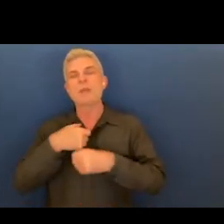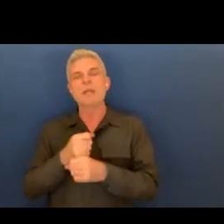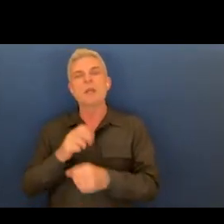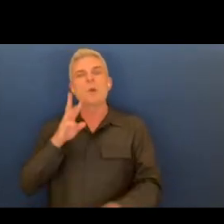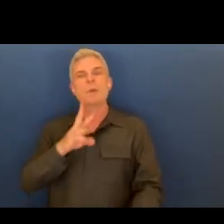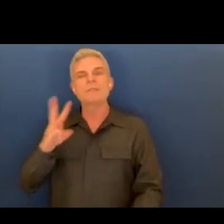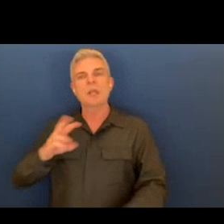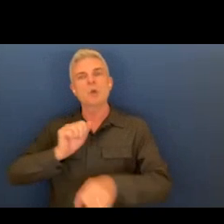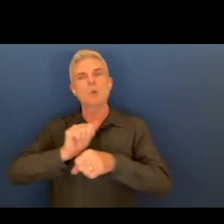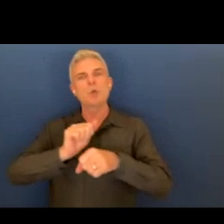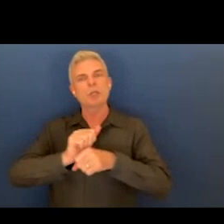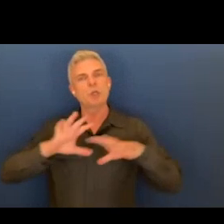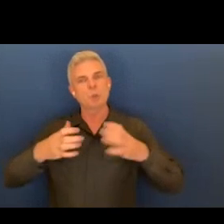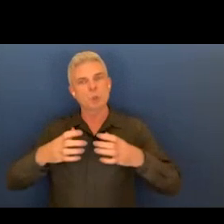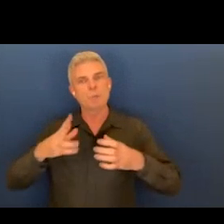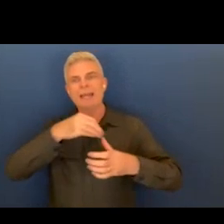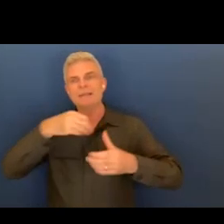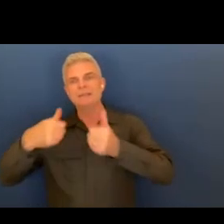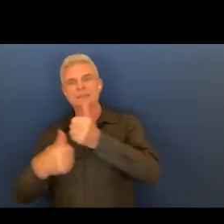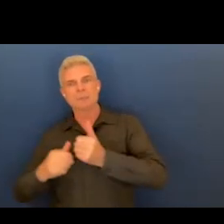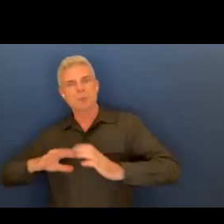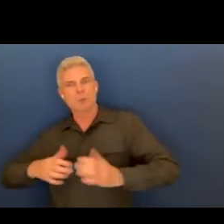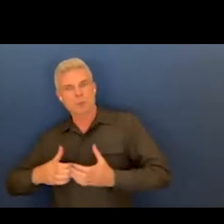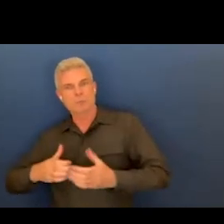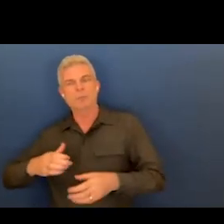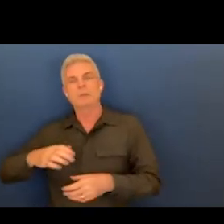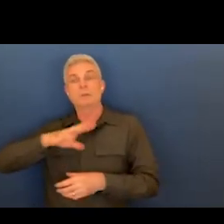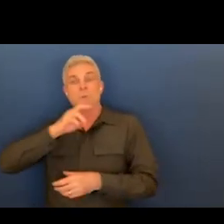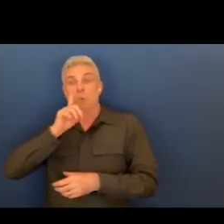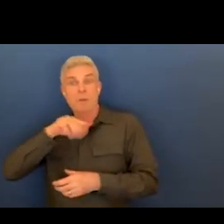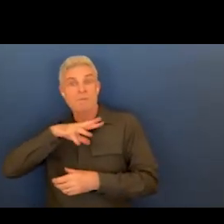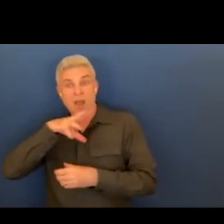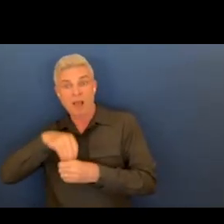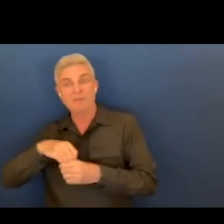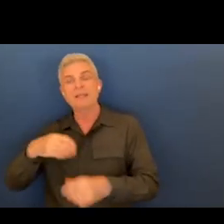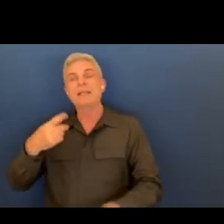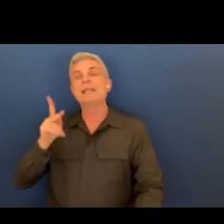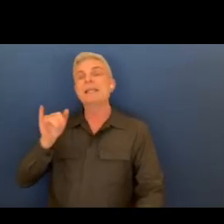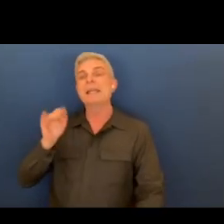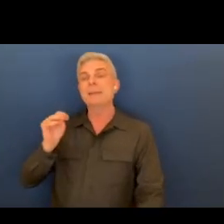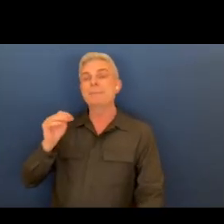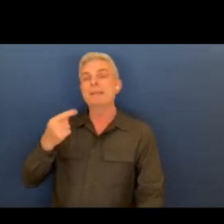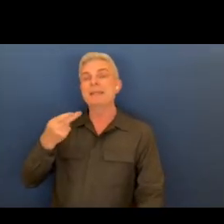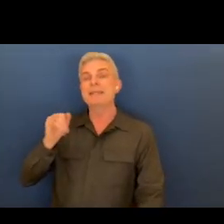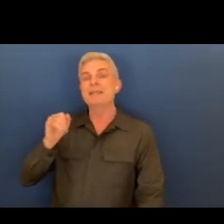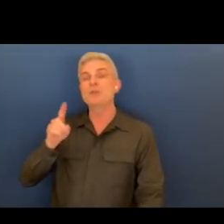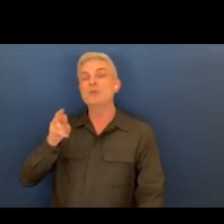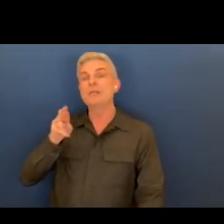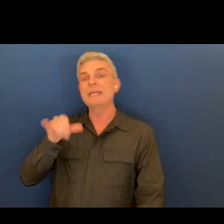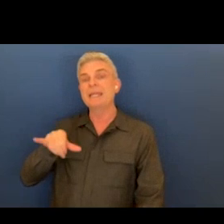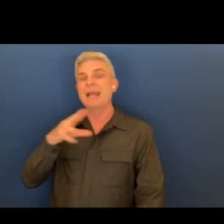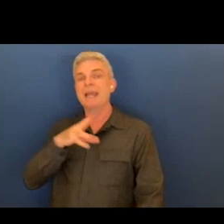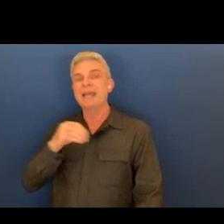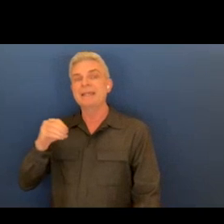and a subgroup comprised of Kim Guidry and Sienna Tuinei of that working group. Kim and Sienna